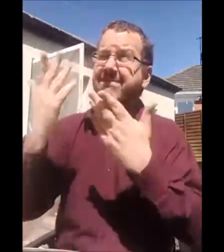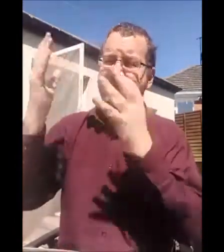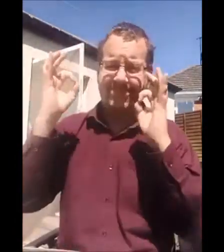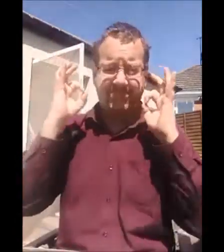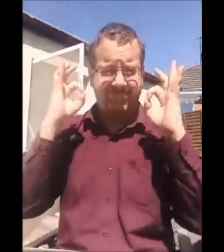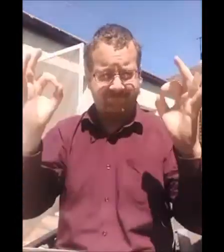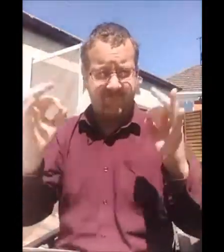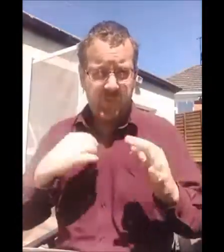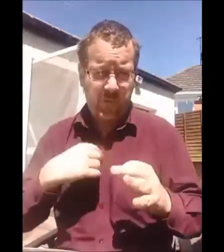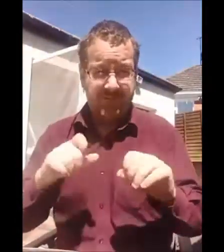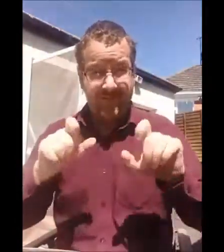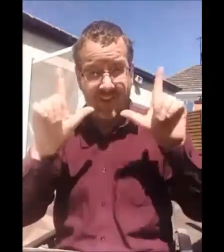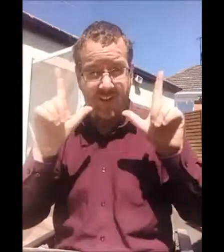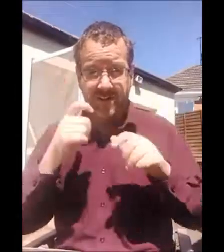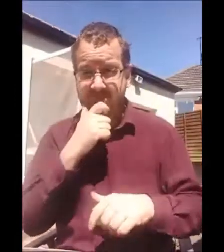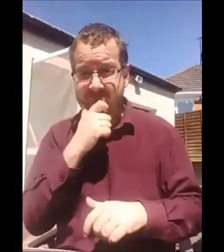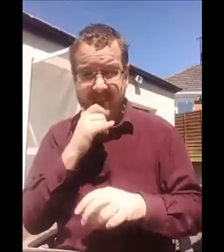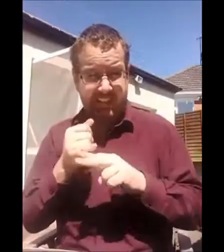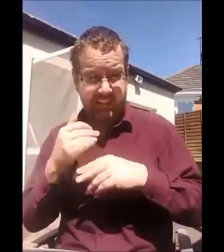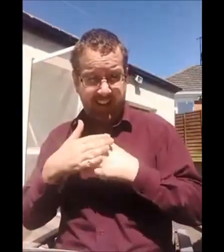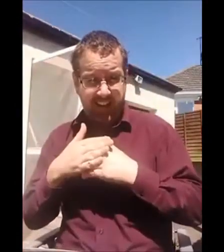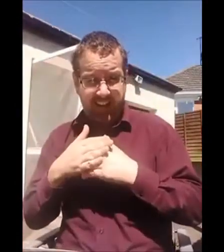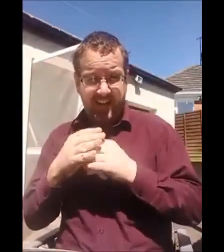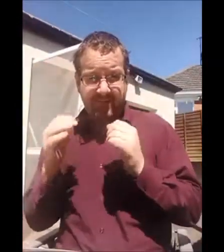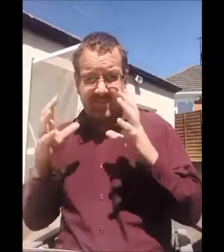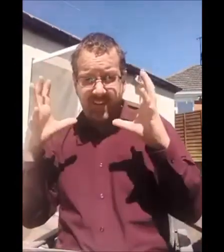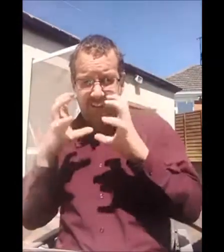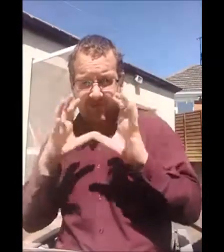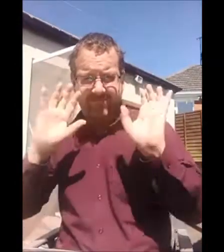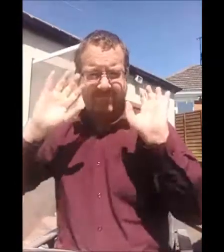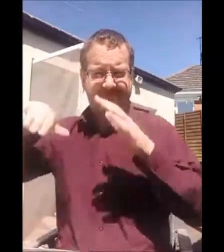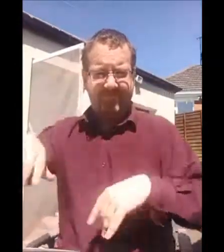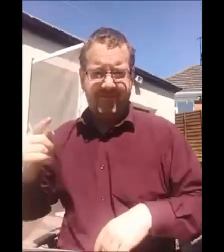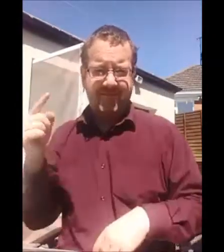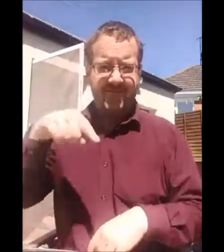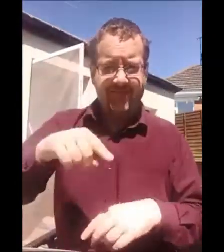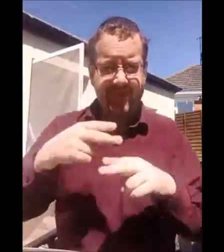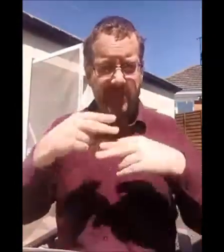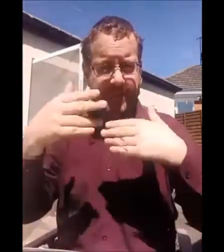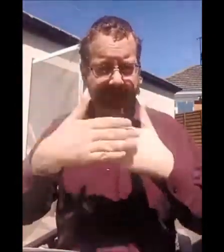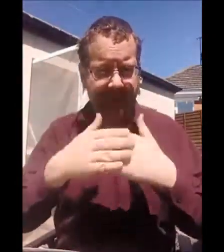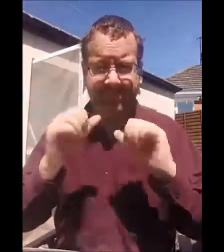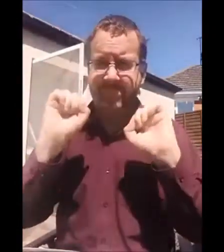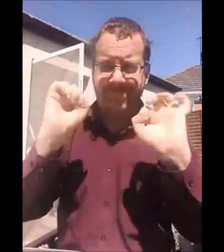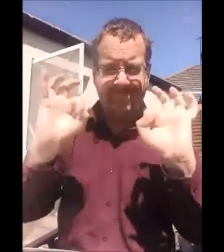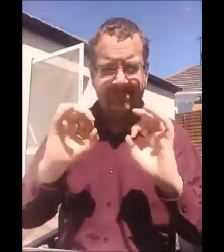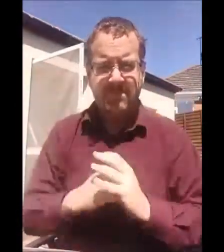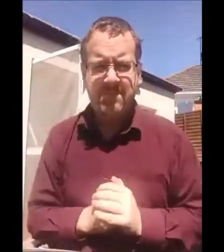so I thought for the vlog, I wouldn't stay inside in the dark - I'd come outside to the good weather!